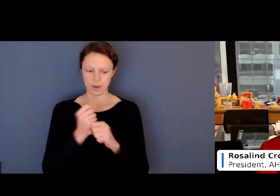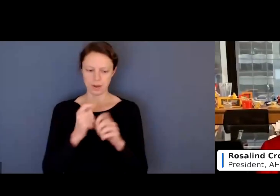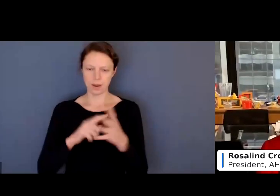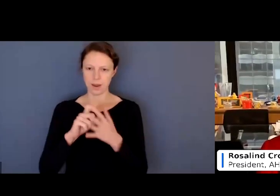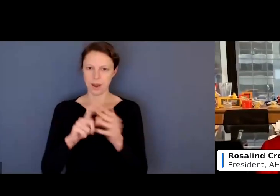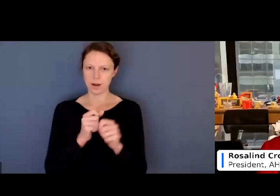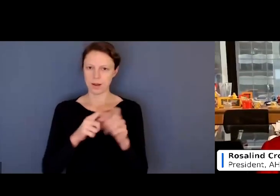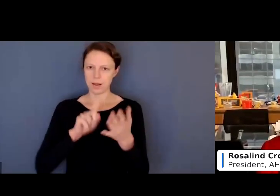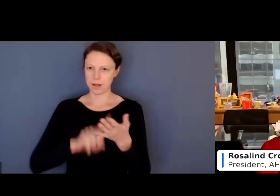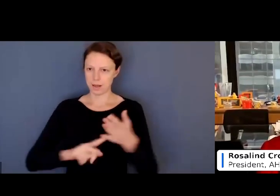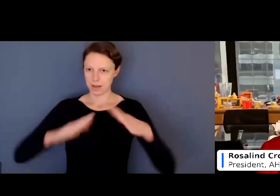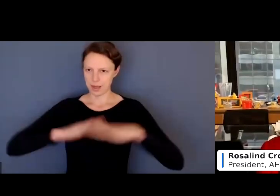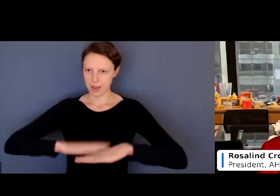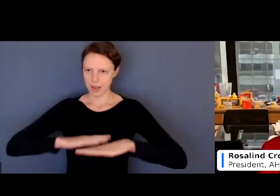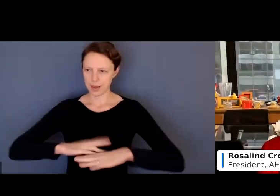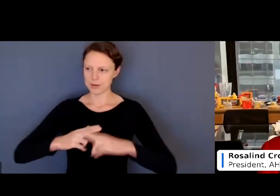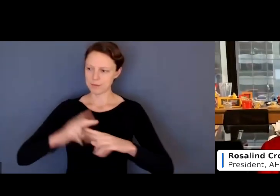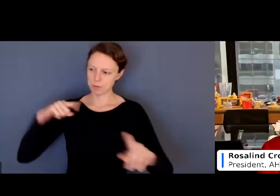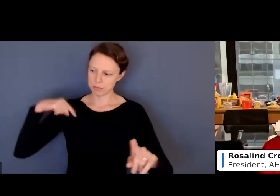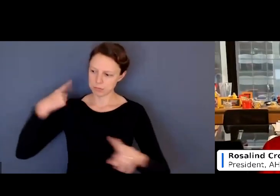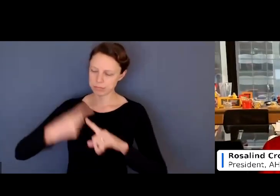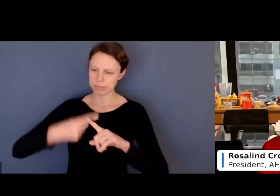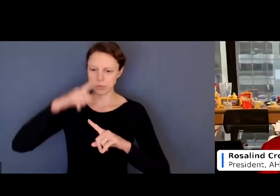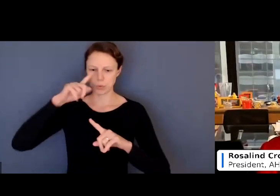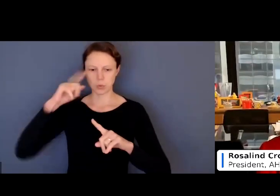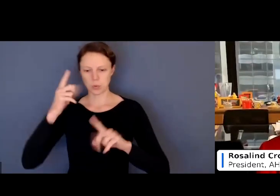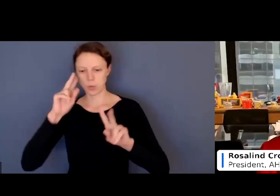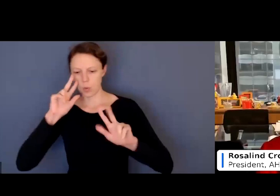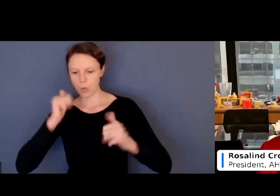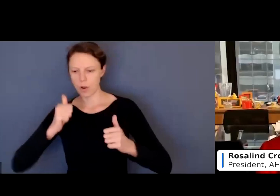For the traditional custodians who've looked after this place so well,